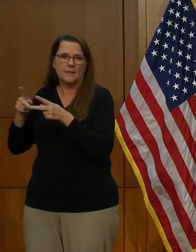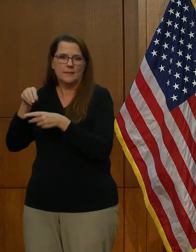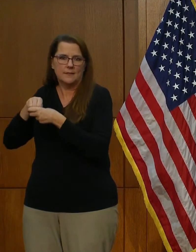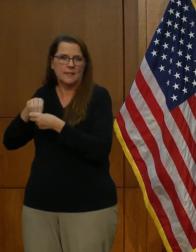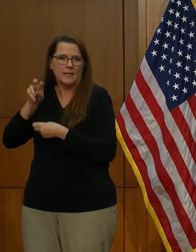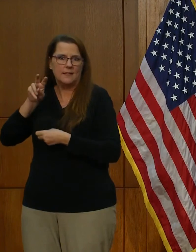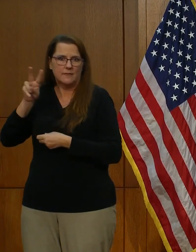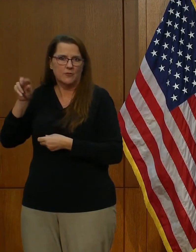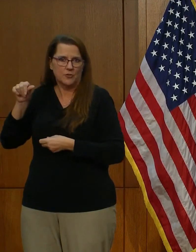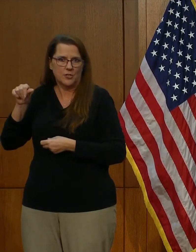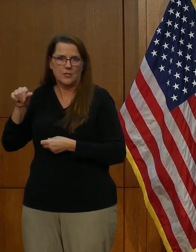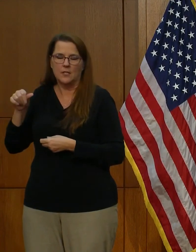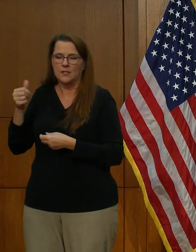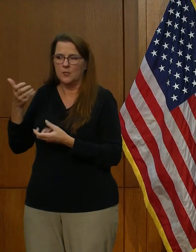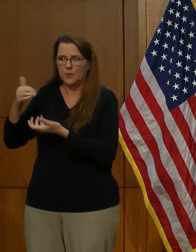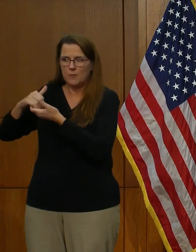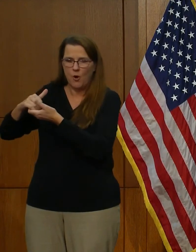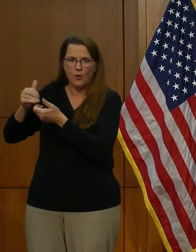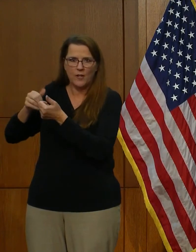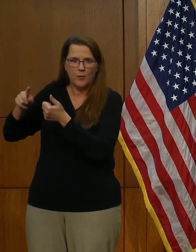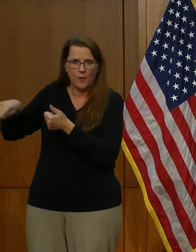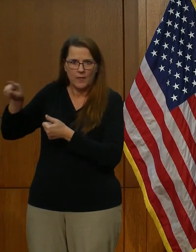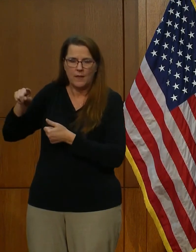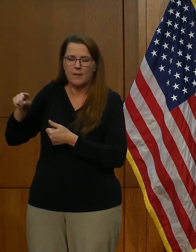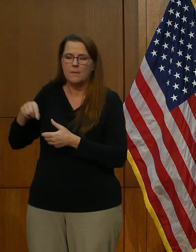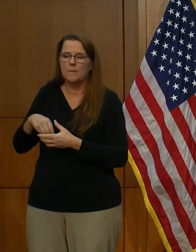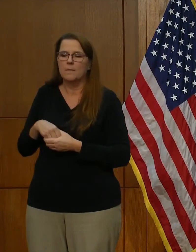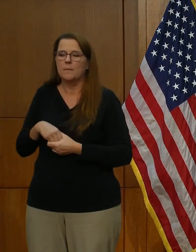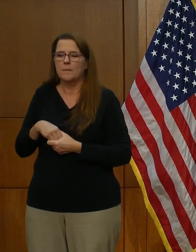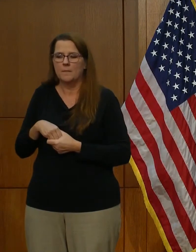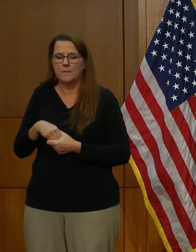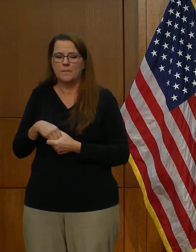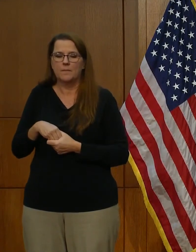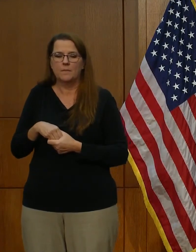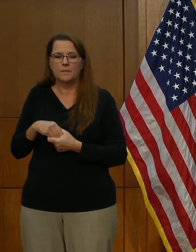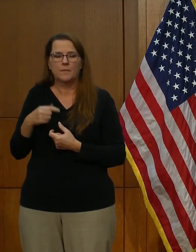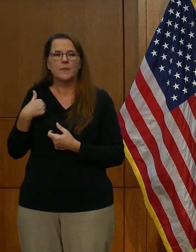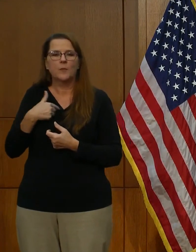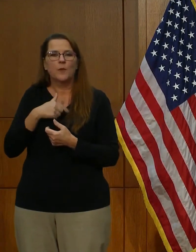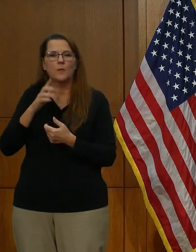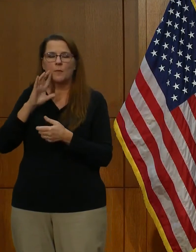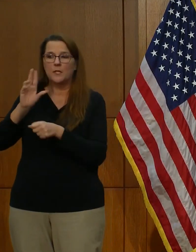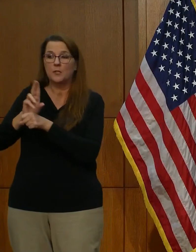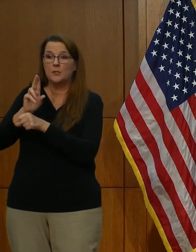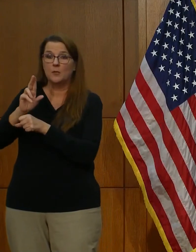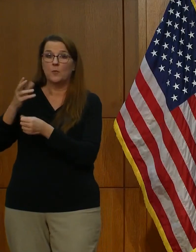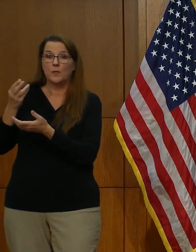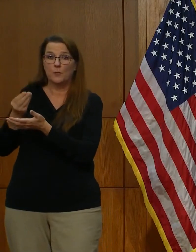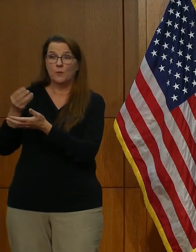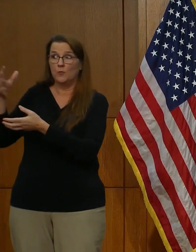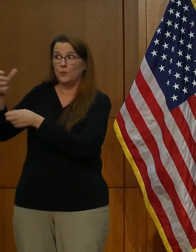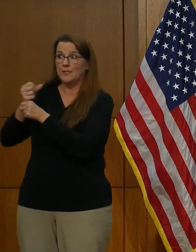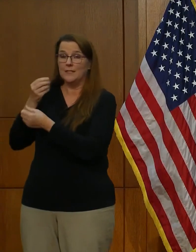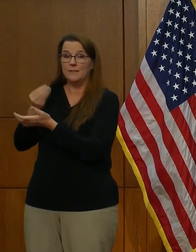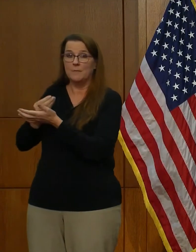THE STATE. WHO DO THAT, AND